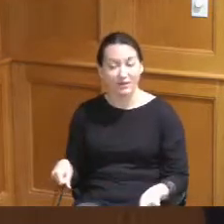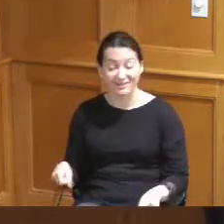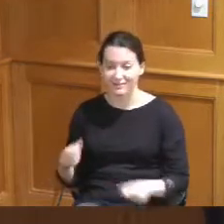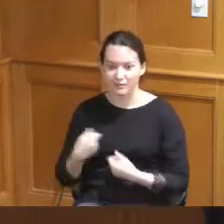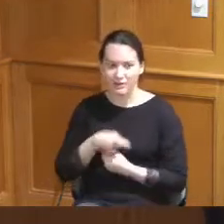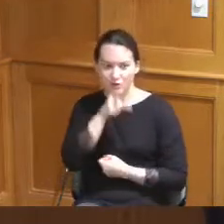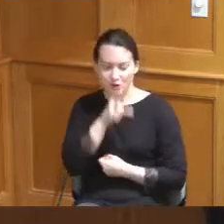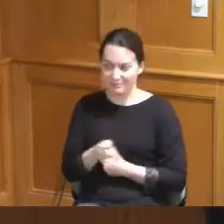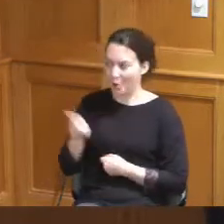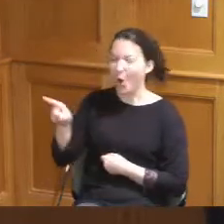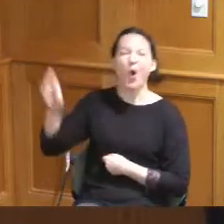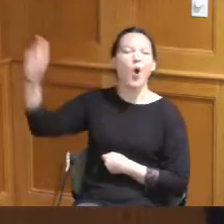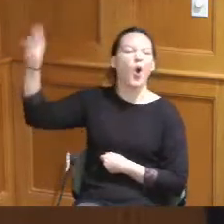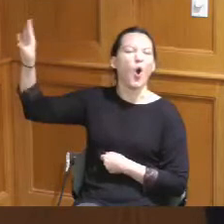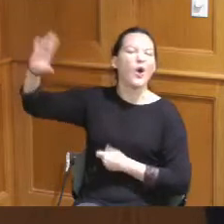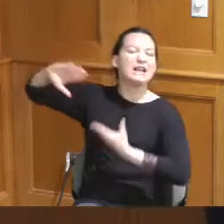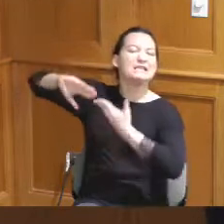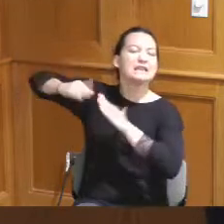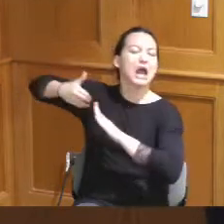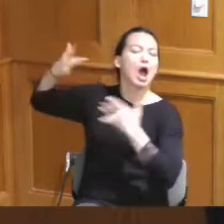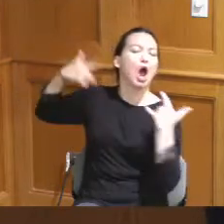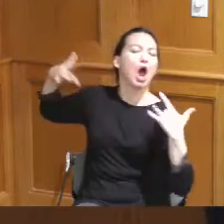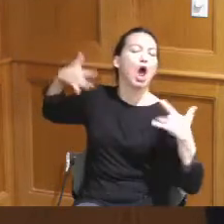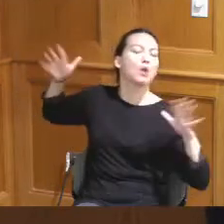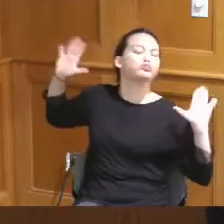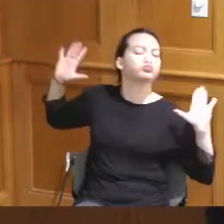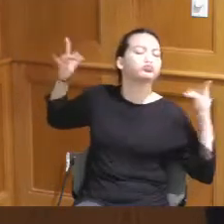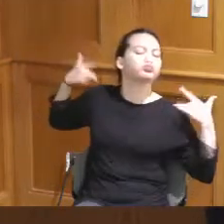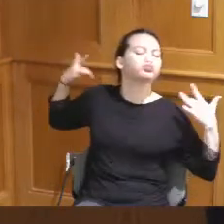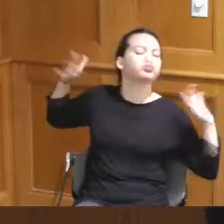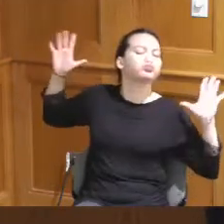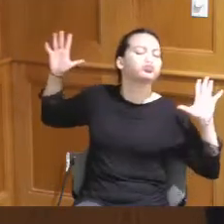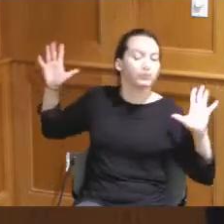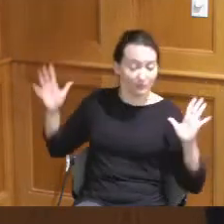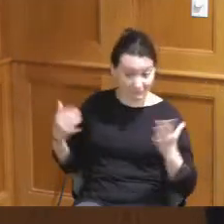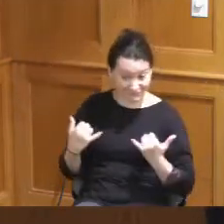called that's the city so I could always say I ain't got nothing to do with it but now we at